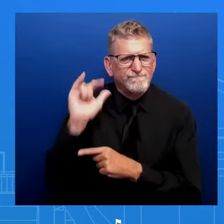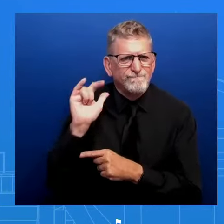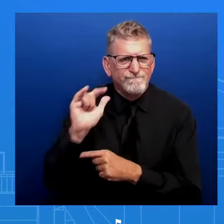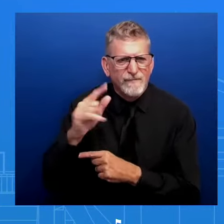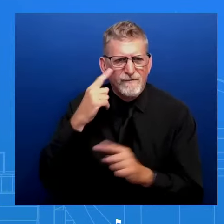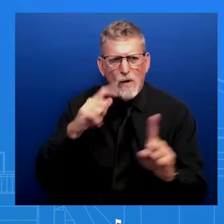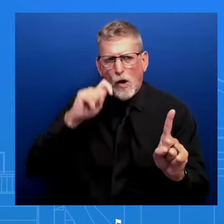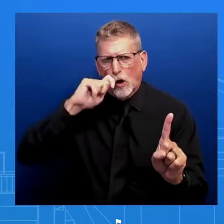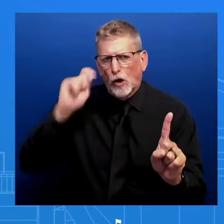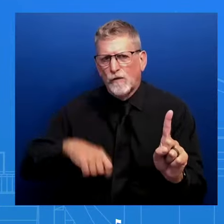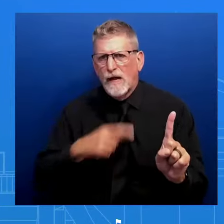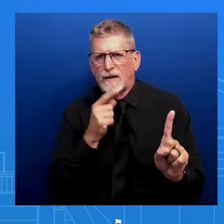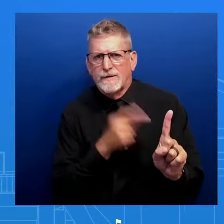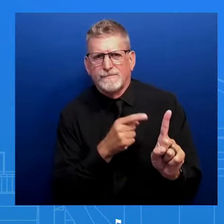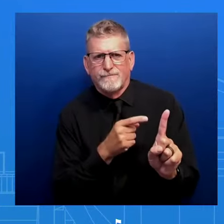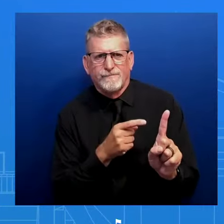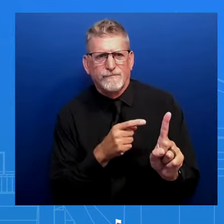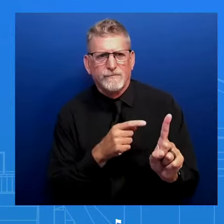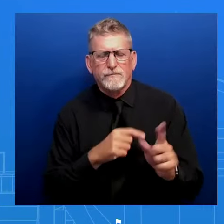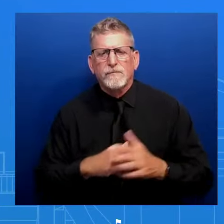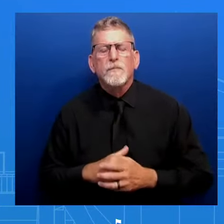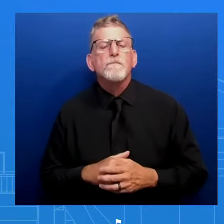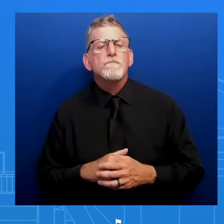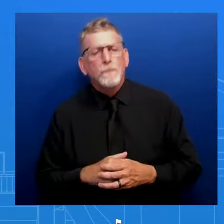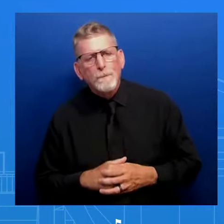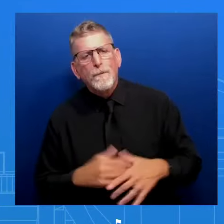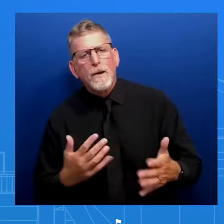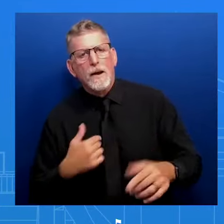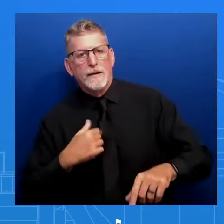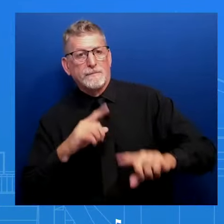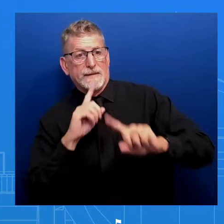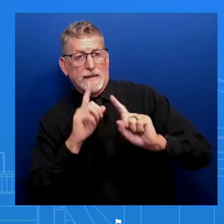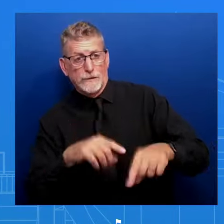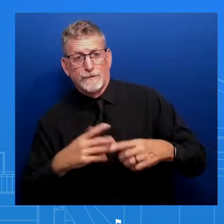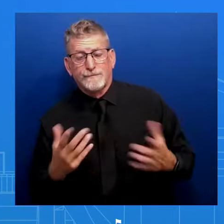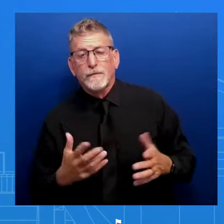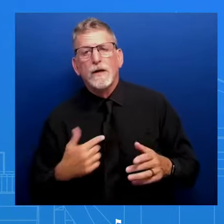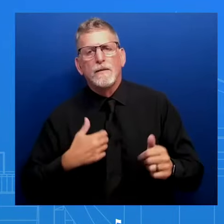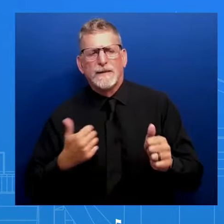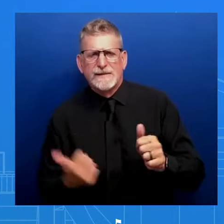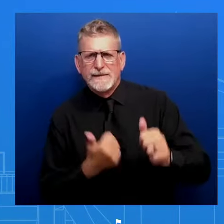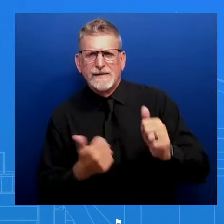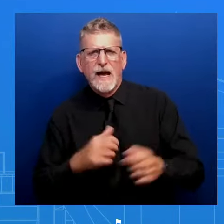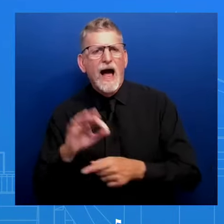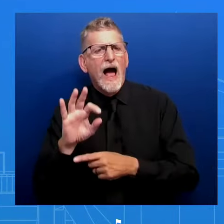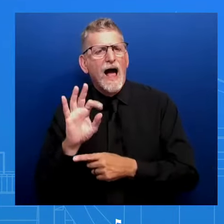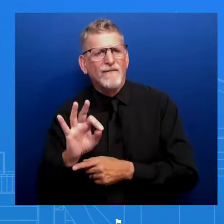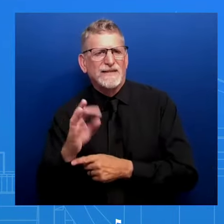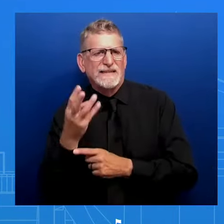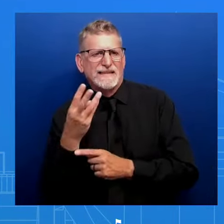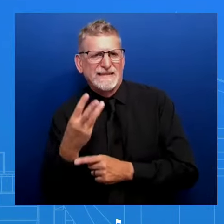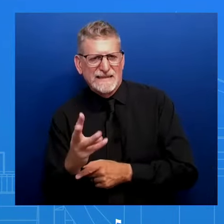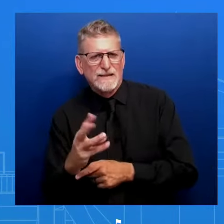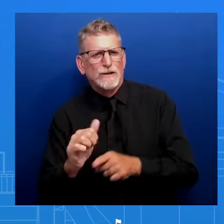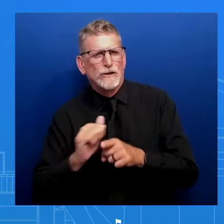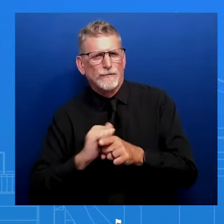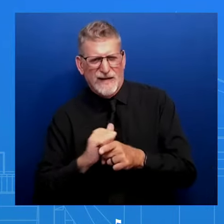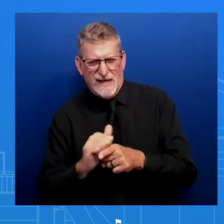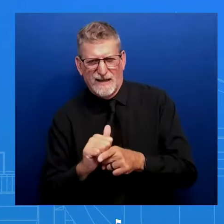We are pursuing F-16 training for Ukrainian pilots in Romania and Denmark.